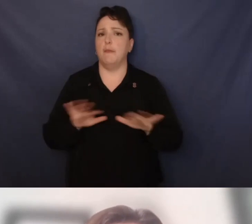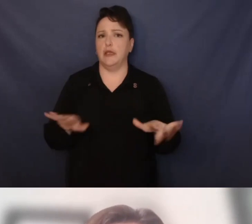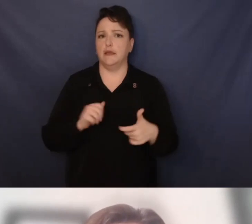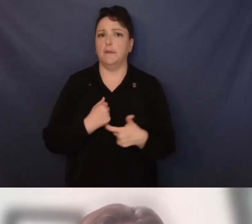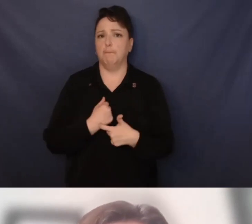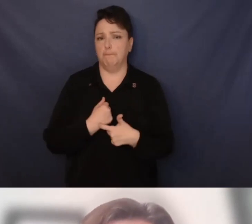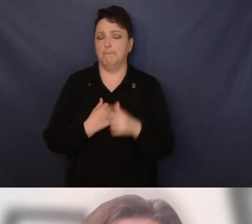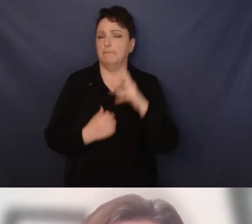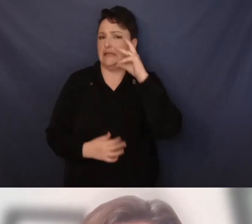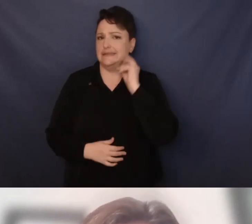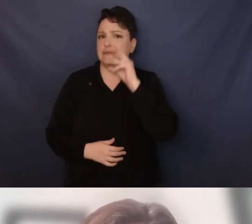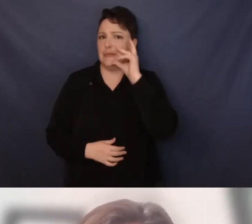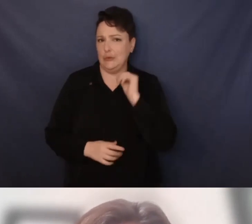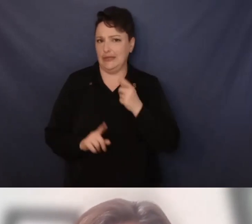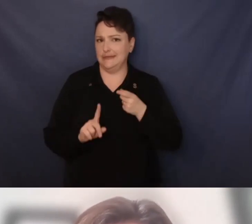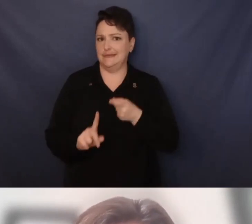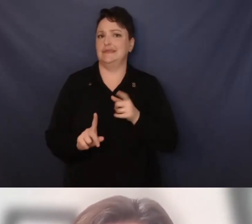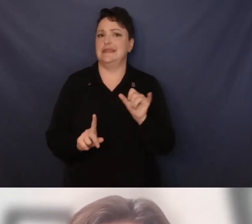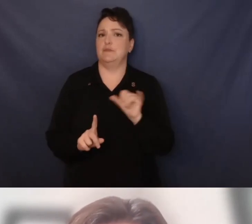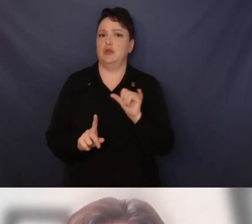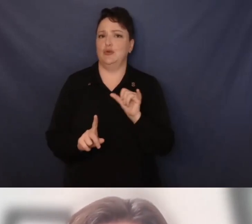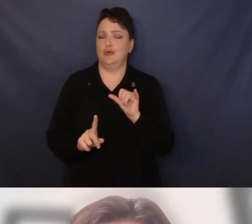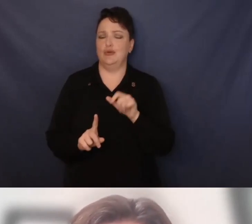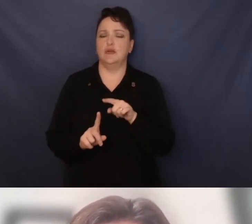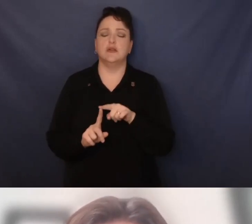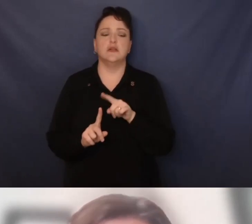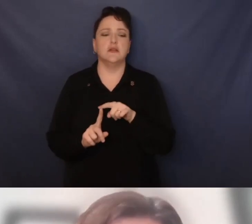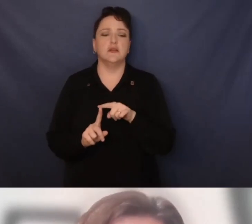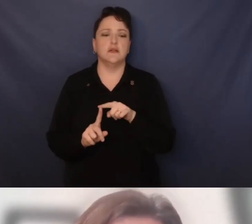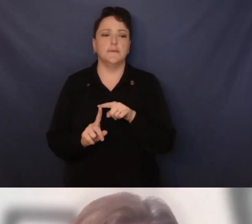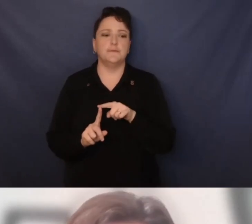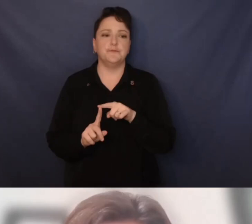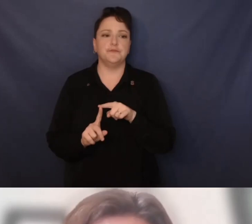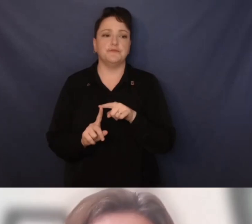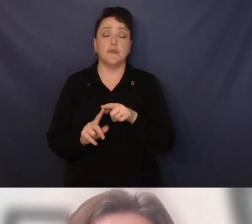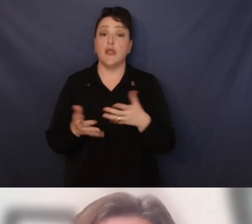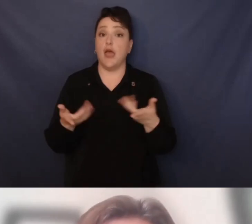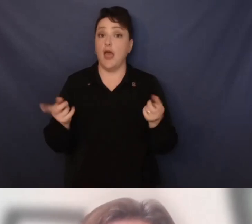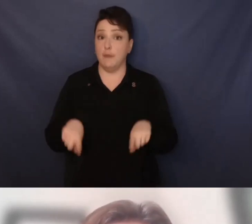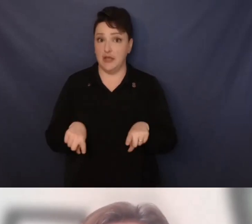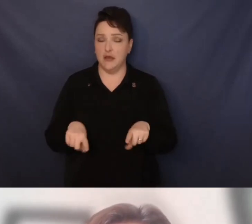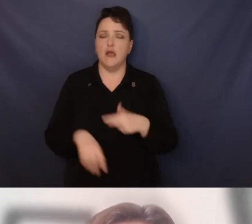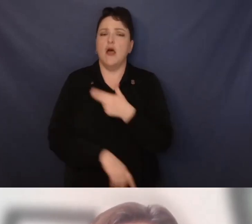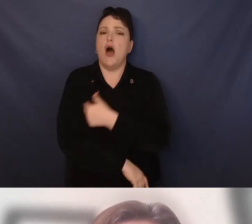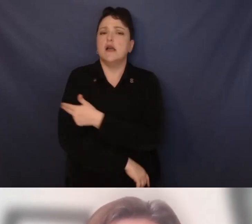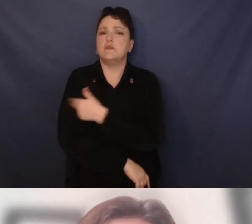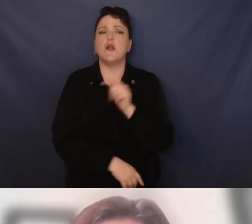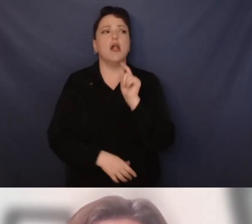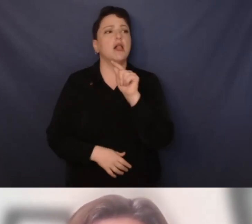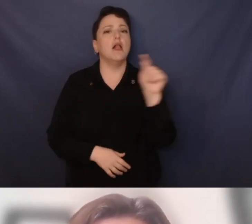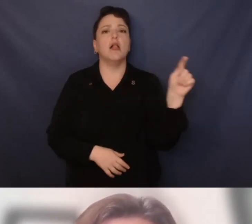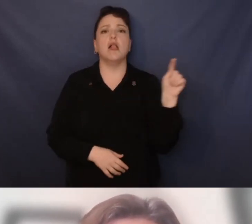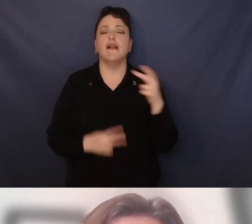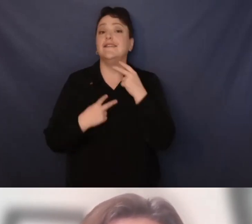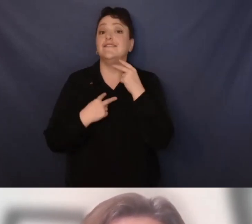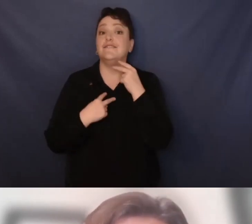the way that hospitals shut down all what they called "visitation." And we have patients who